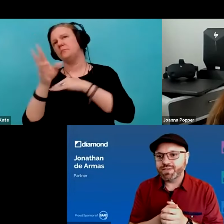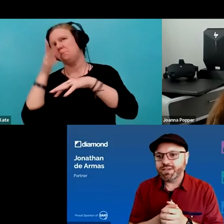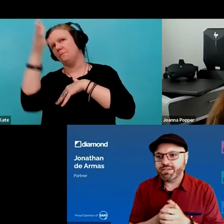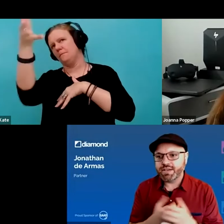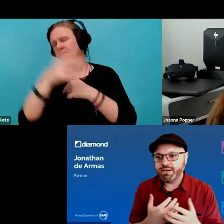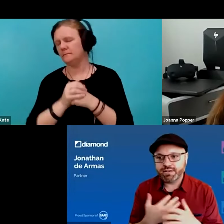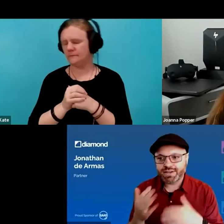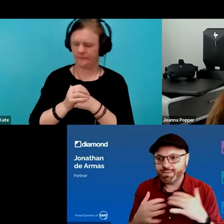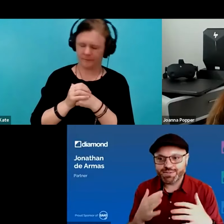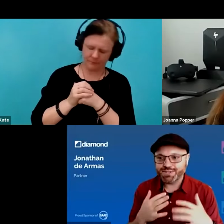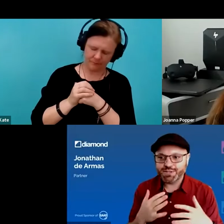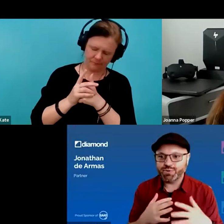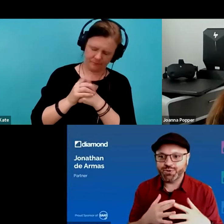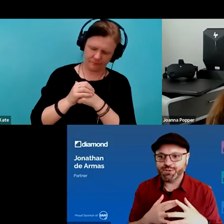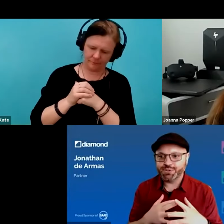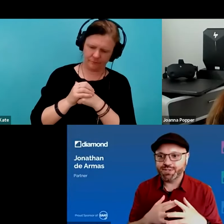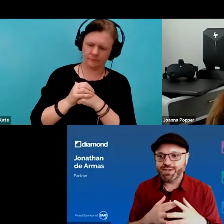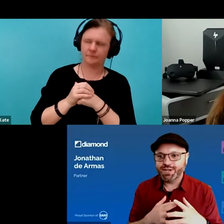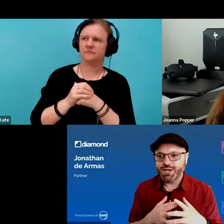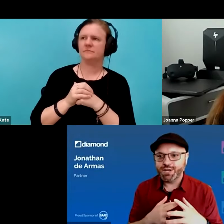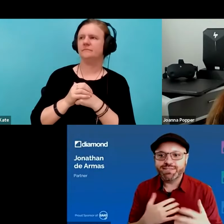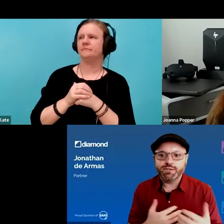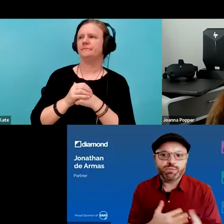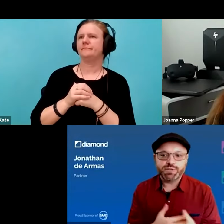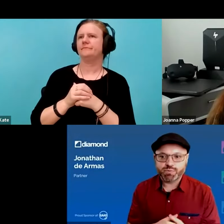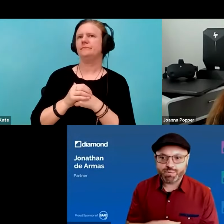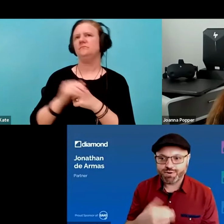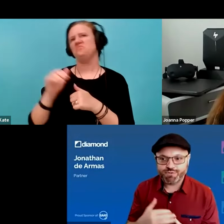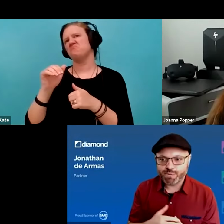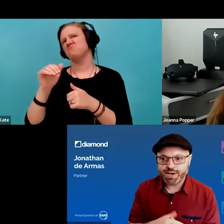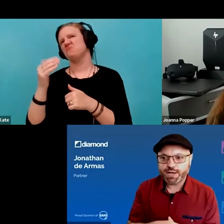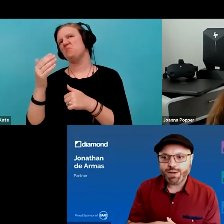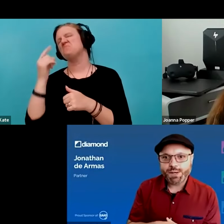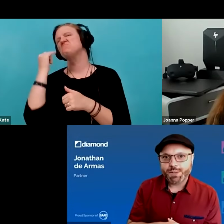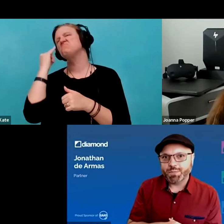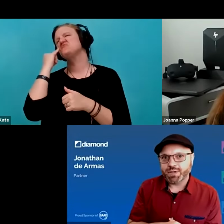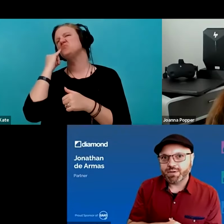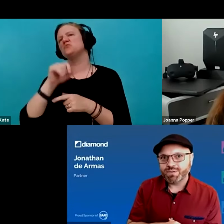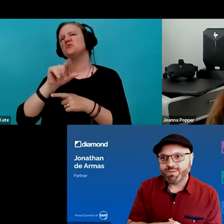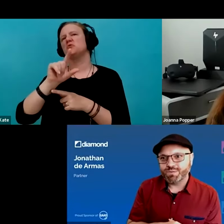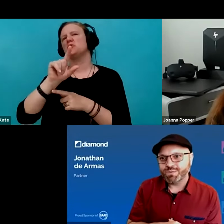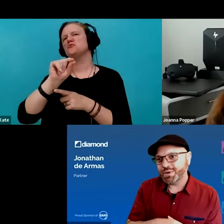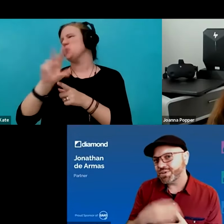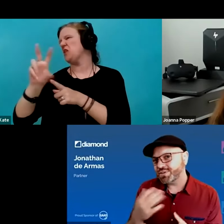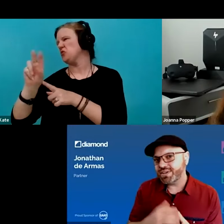In 10 years tablets and computers may still be the primary format. But where do